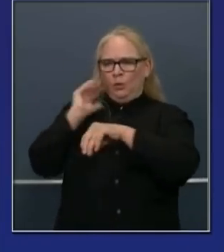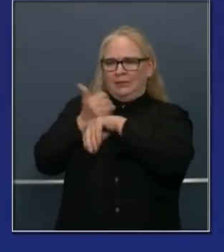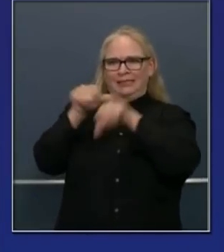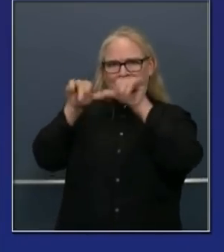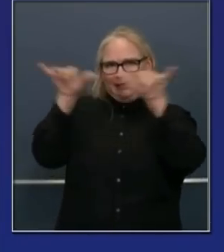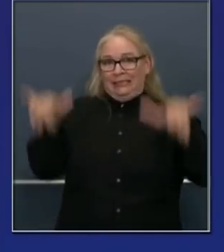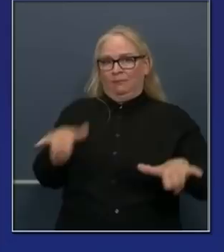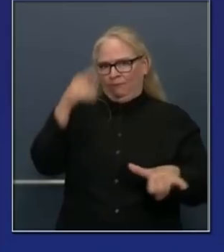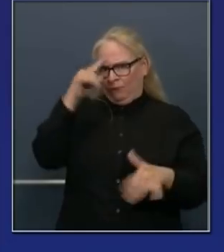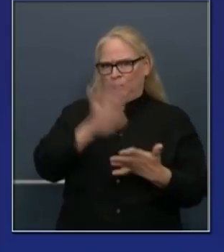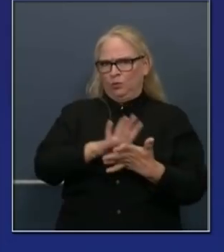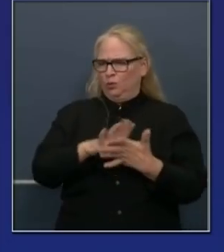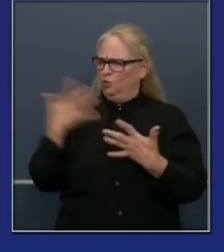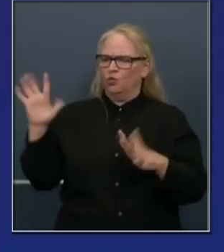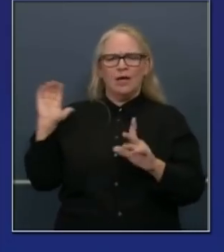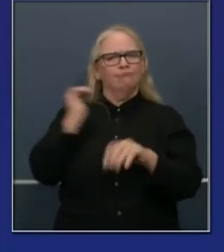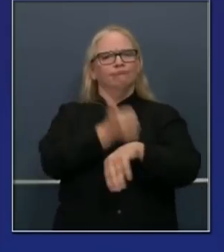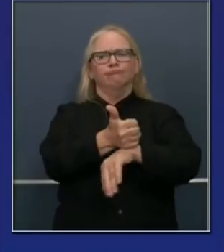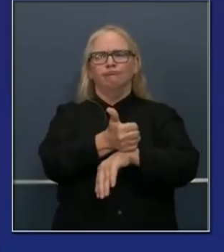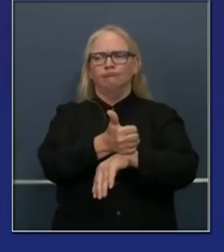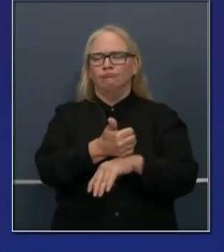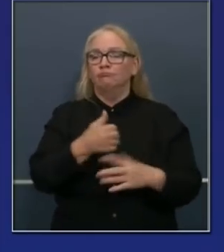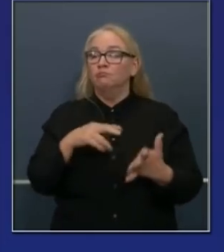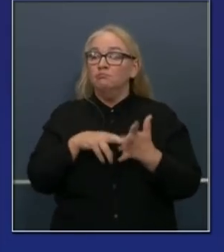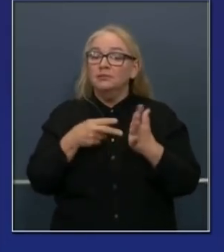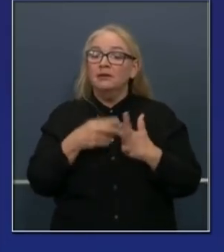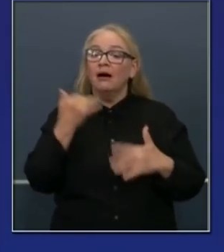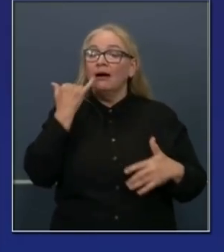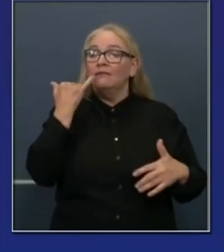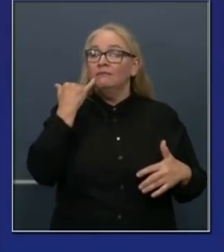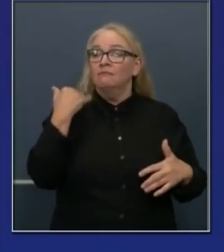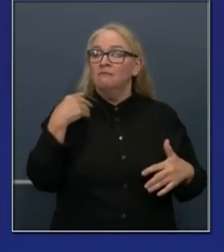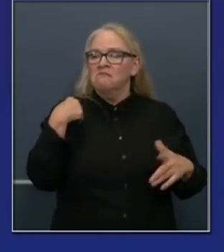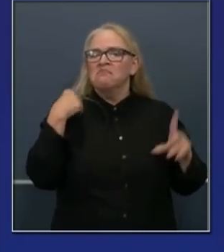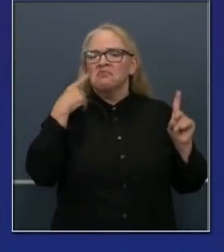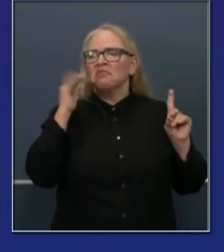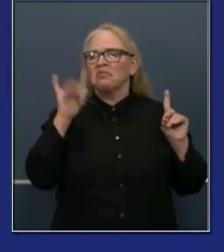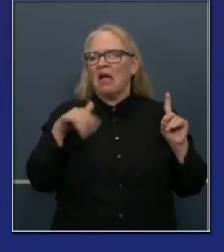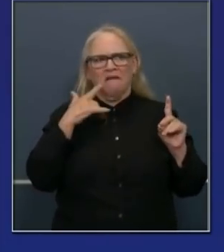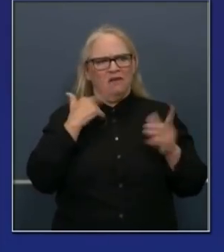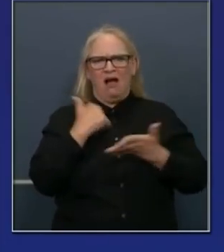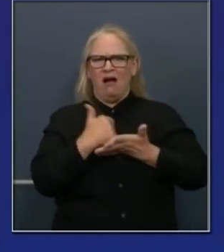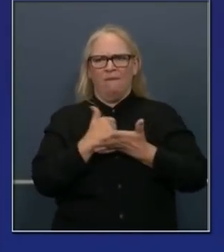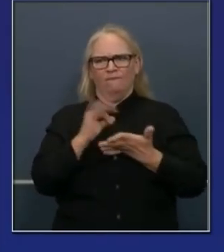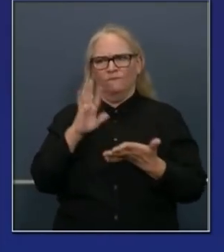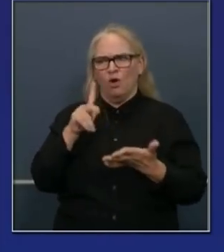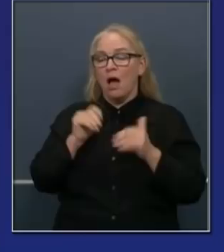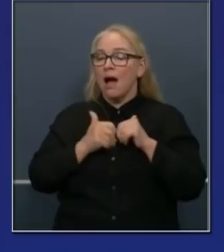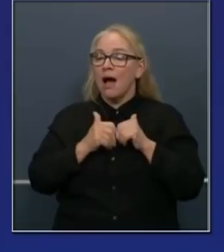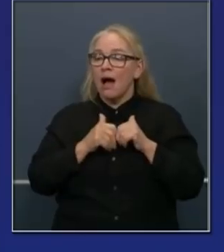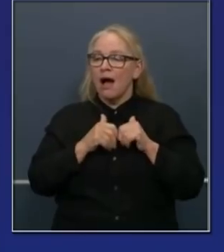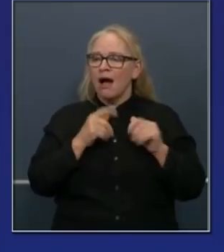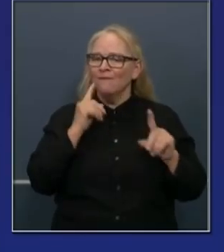AND UCLA WITH A BACKBONE IN A DATA BASE THAT NOW ORANGED A COLLECTIVE AND WE'LL WANT TO